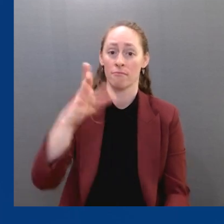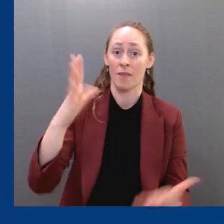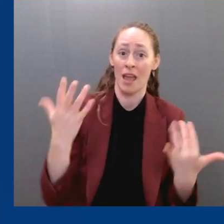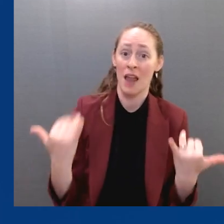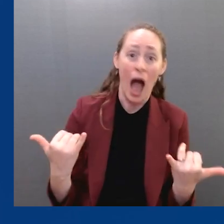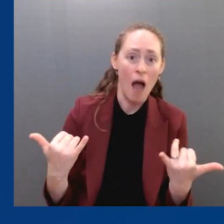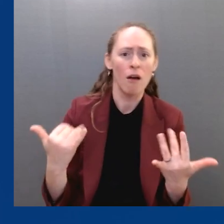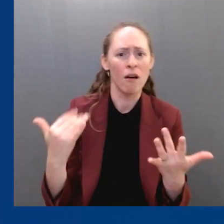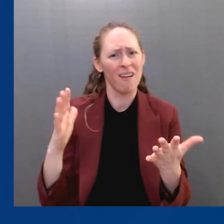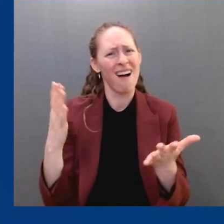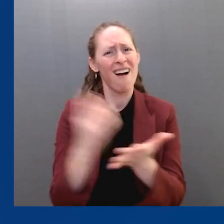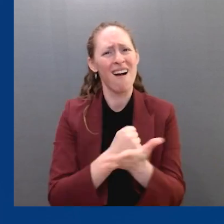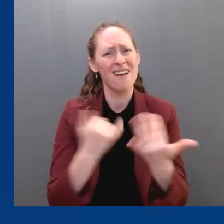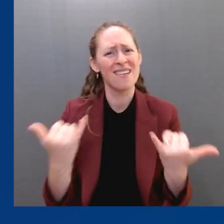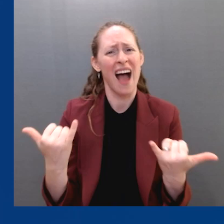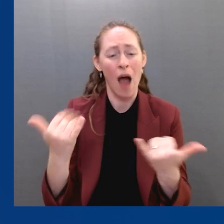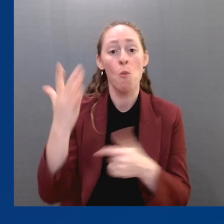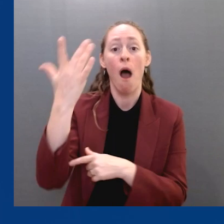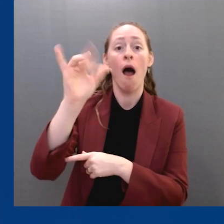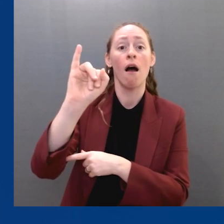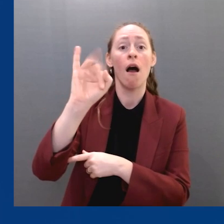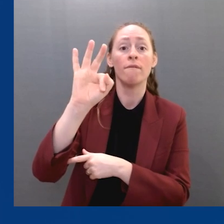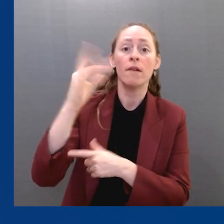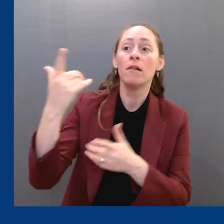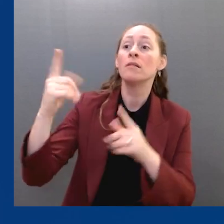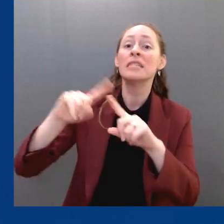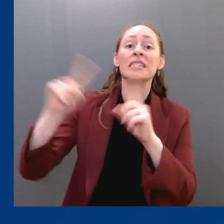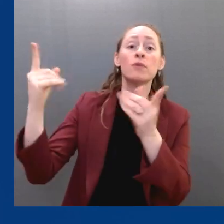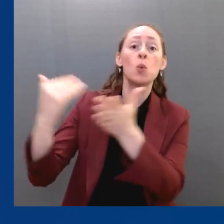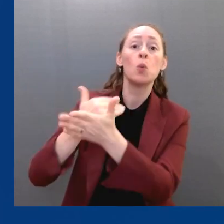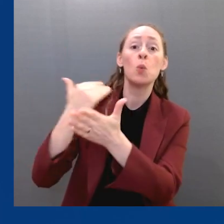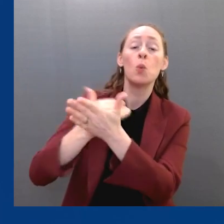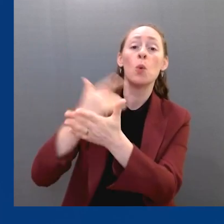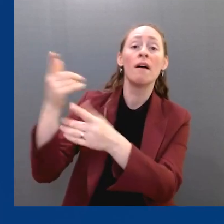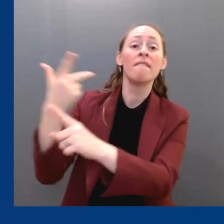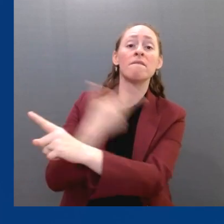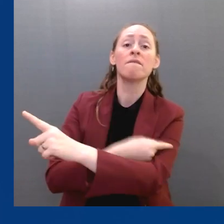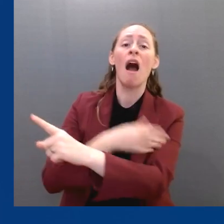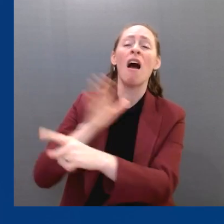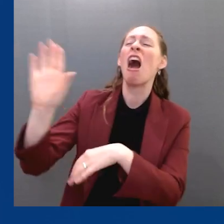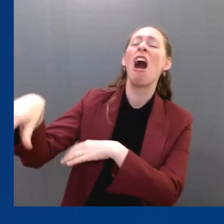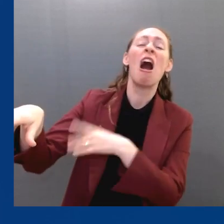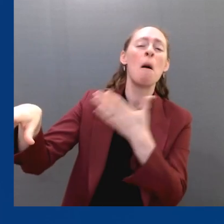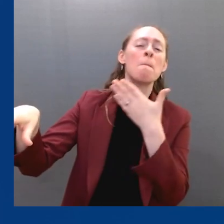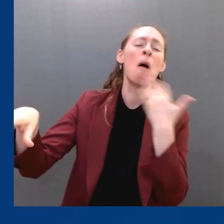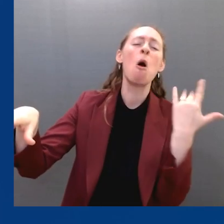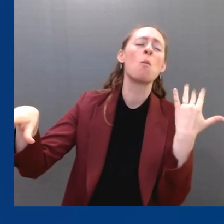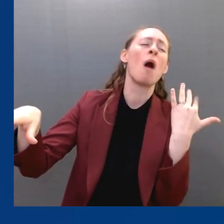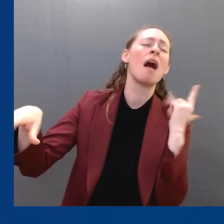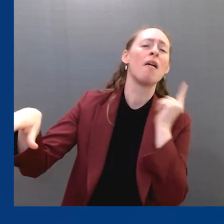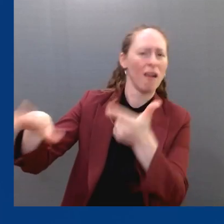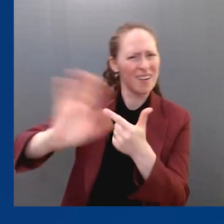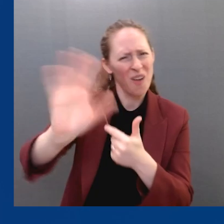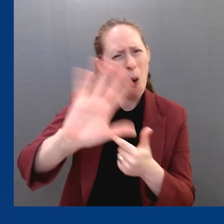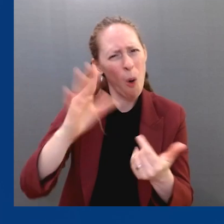in this fall or winter. And for people who are 50 years of age or older, my message is simple.